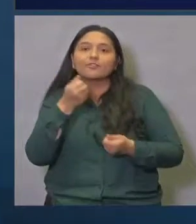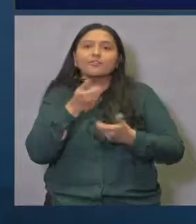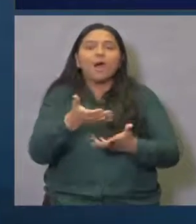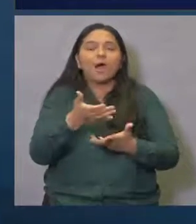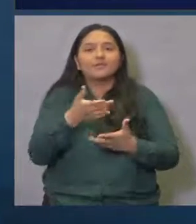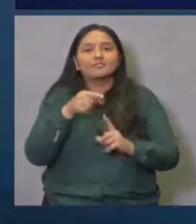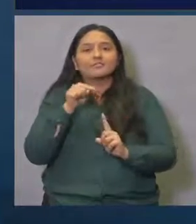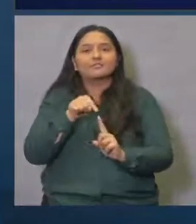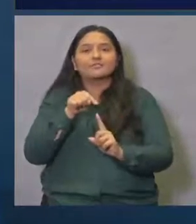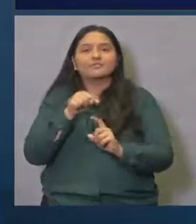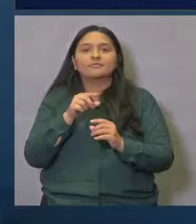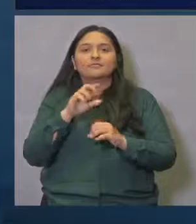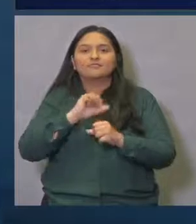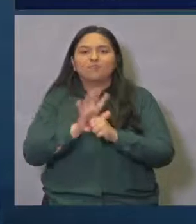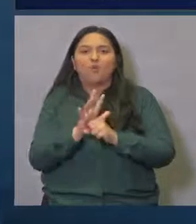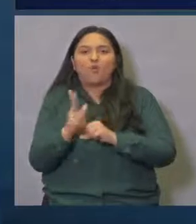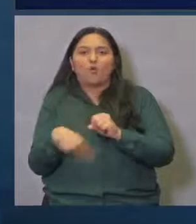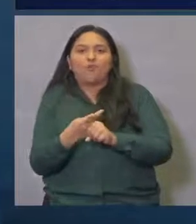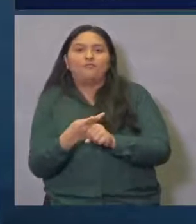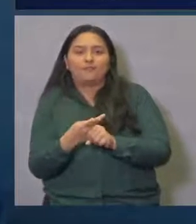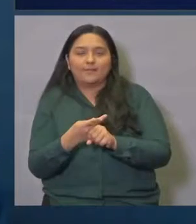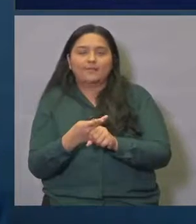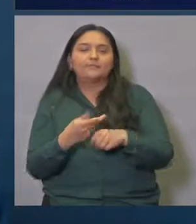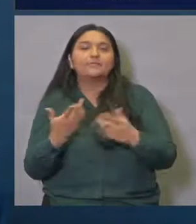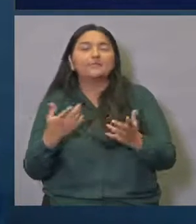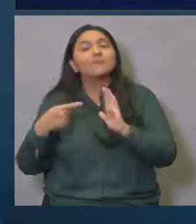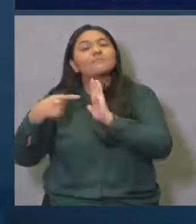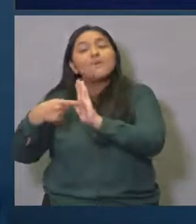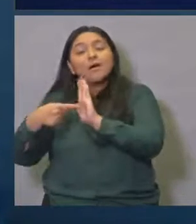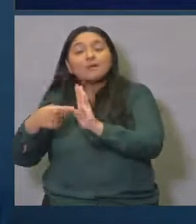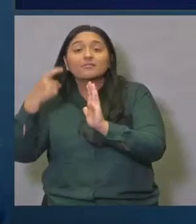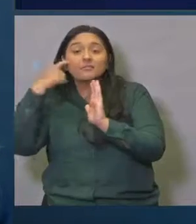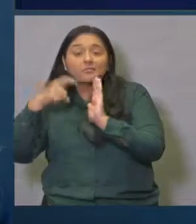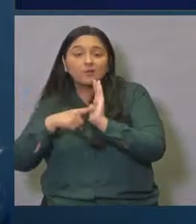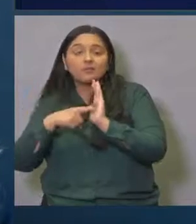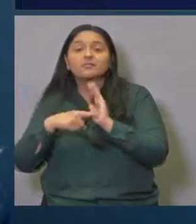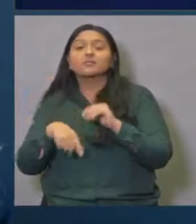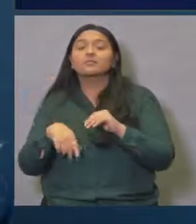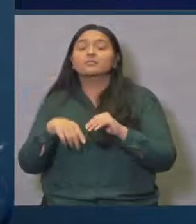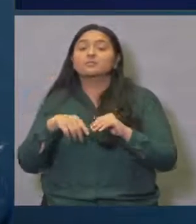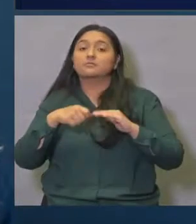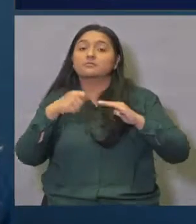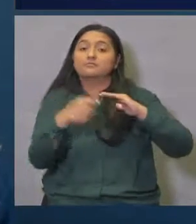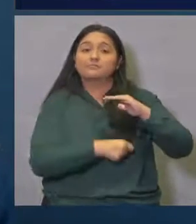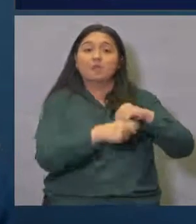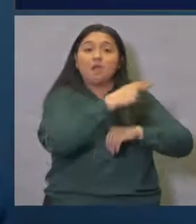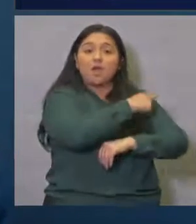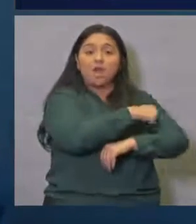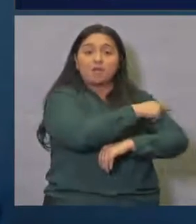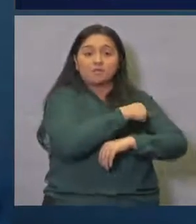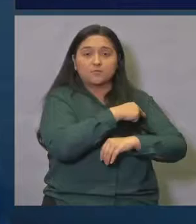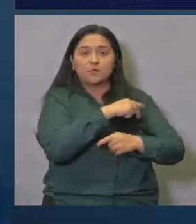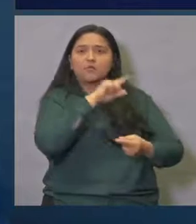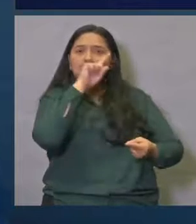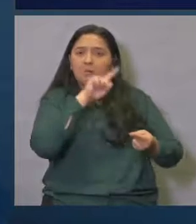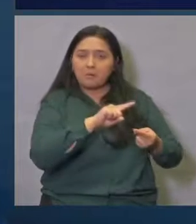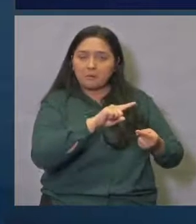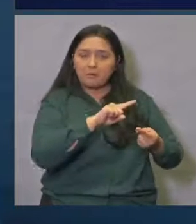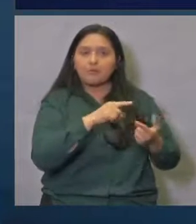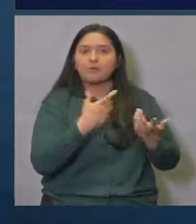AND LESS PHYSICAL BETWEEN